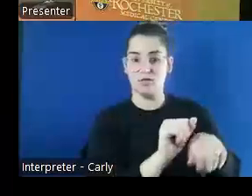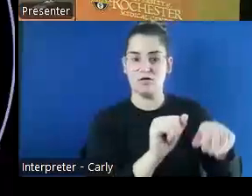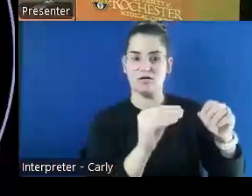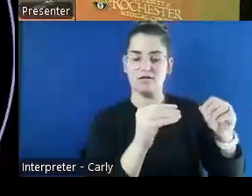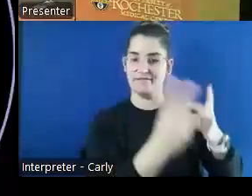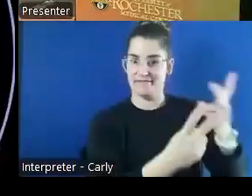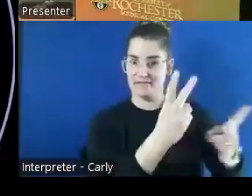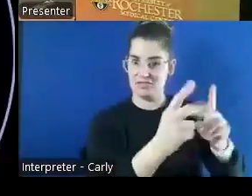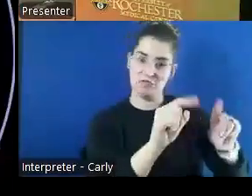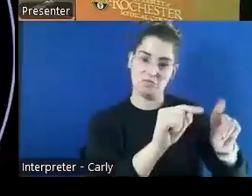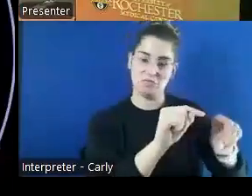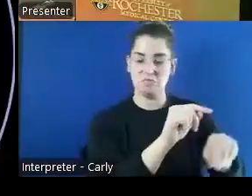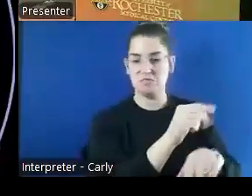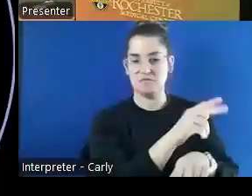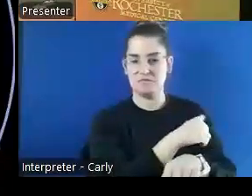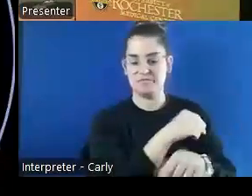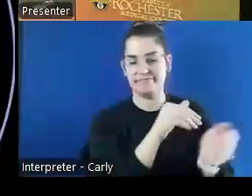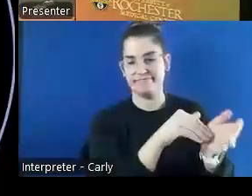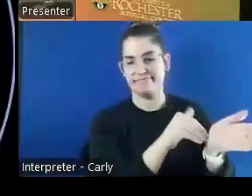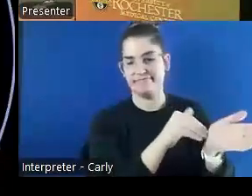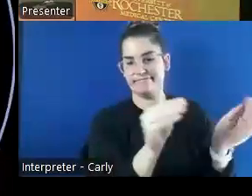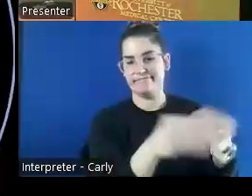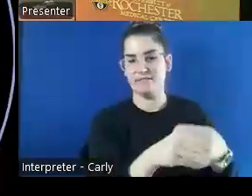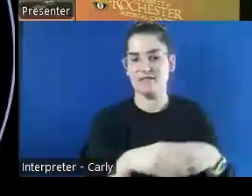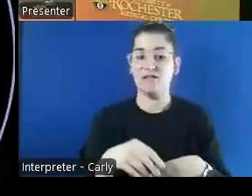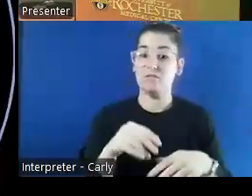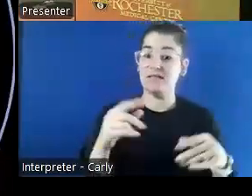do a lot of work with our inpatient team which is a really unique opportunity and that's one of the